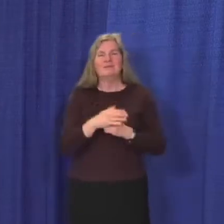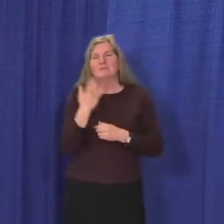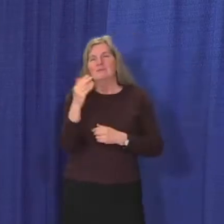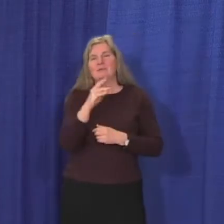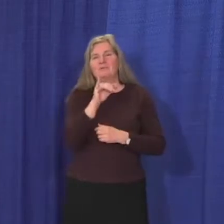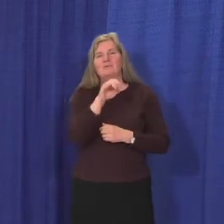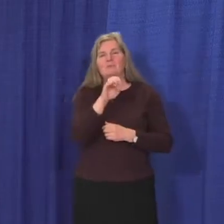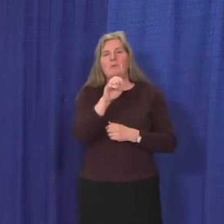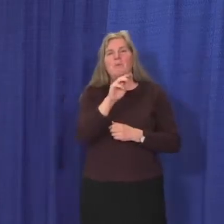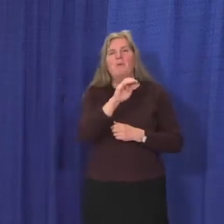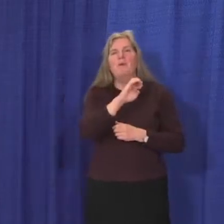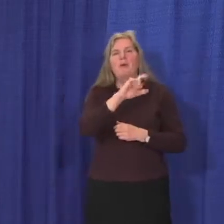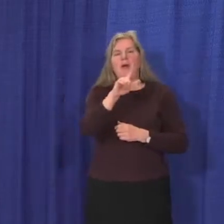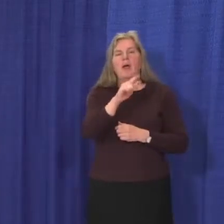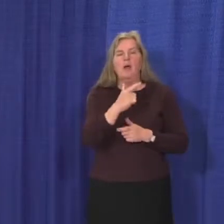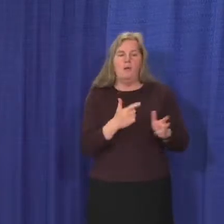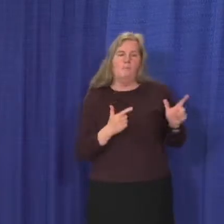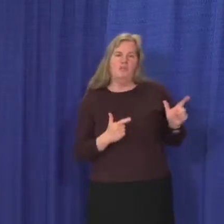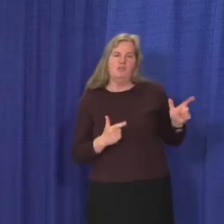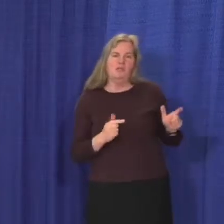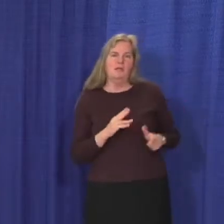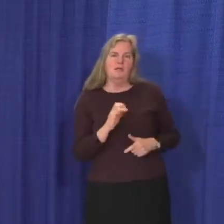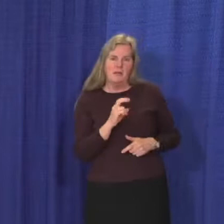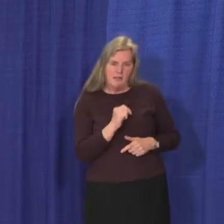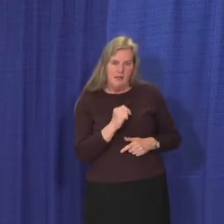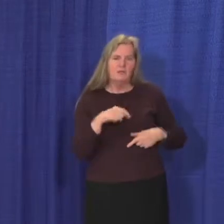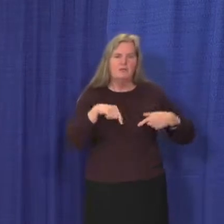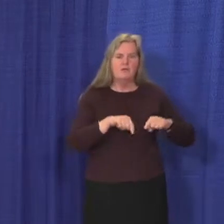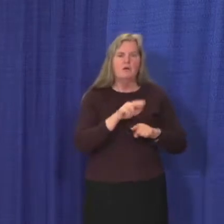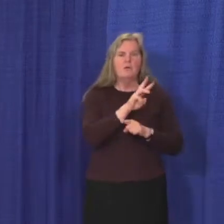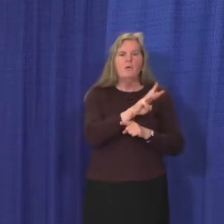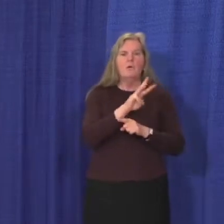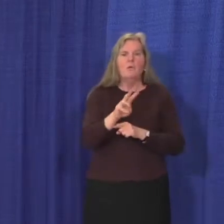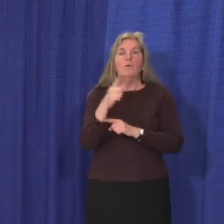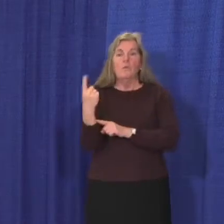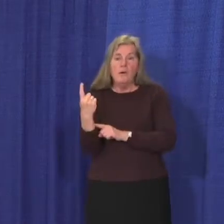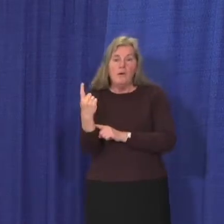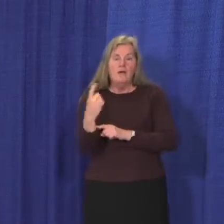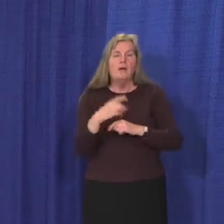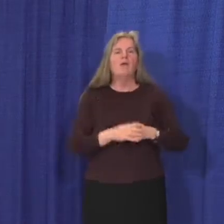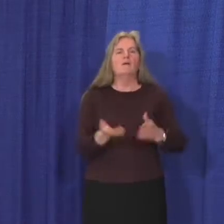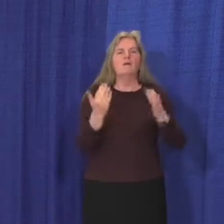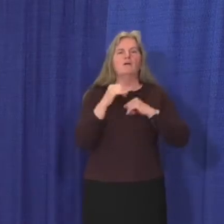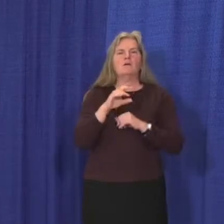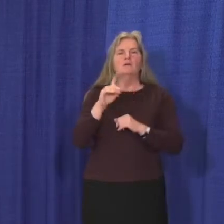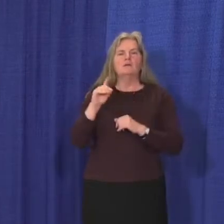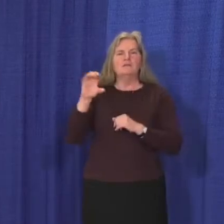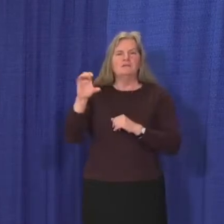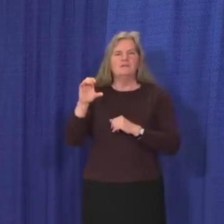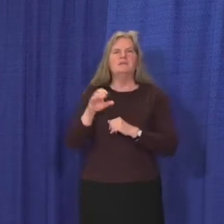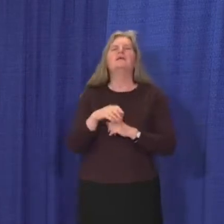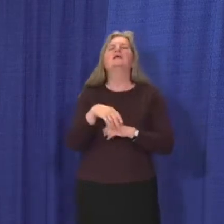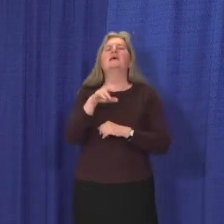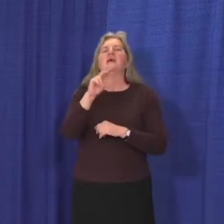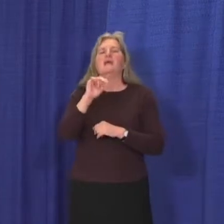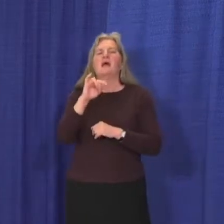extraordinary efforts whether the machine gun company, mighty efforts during World War I, or